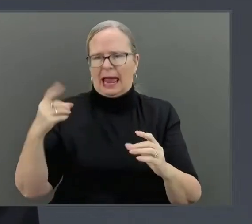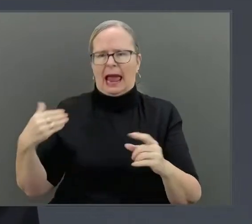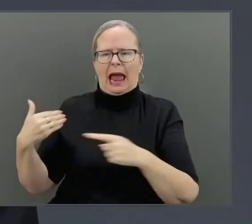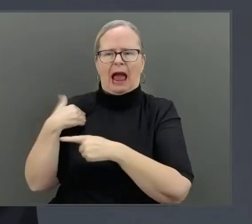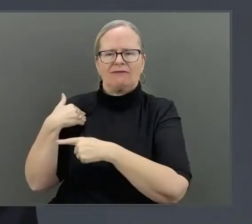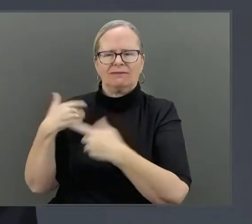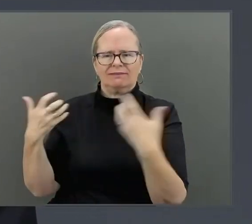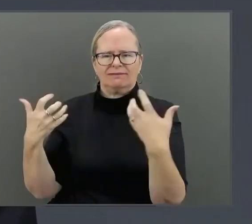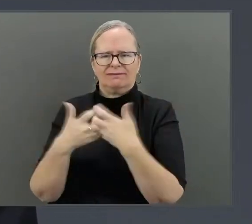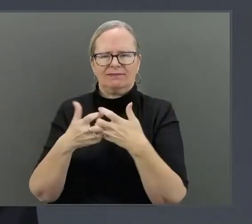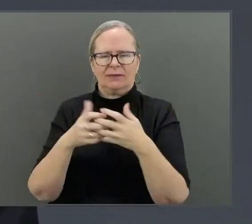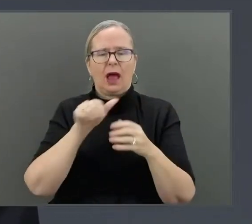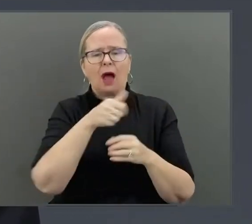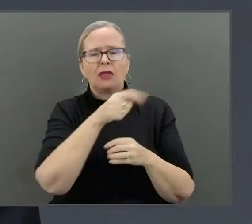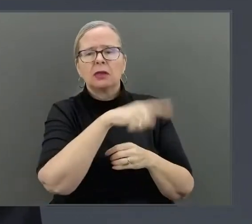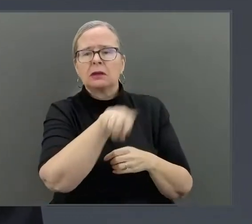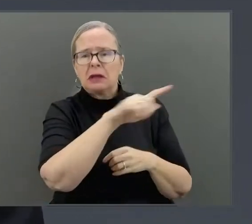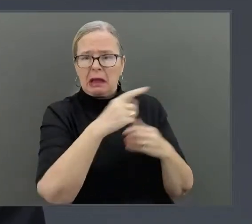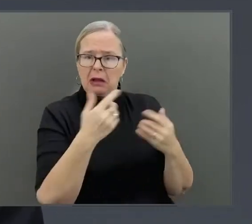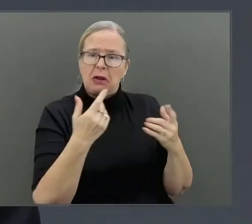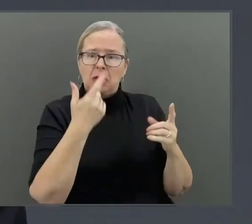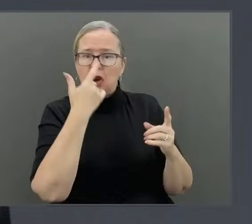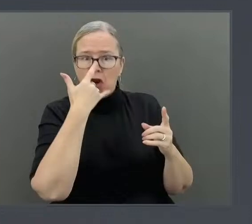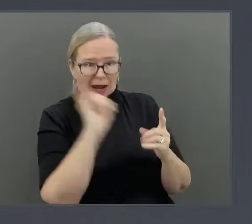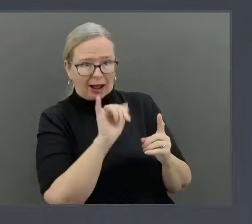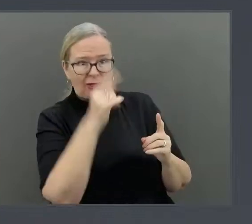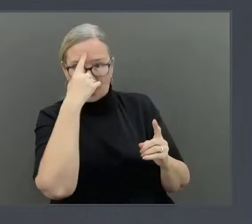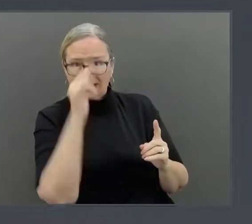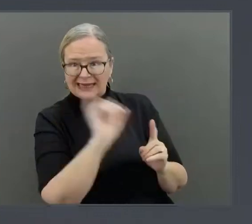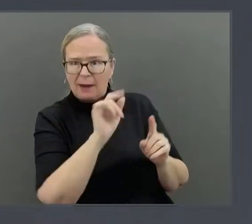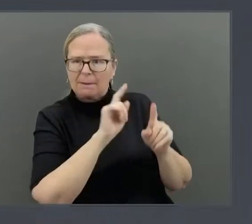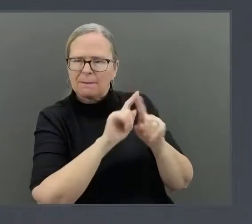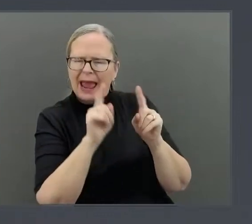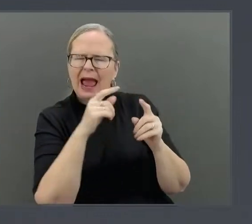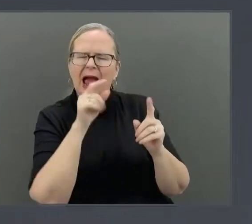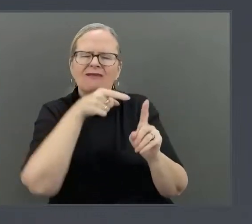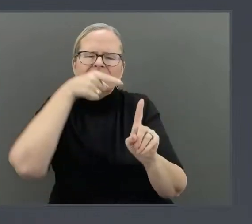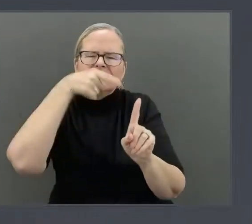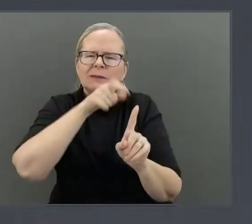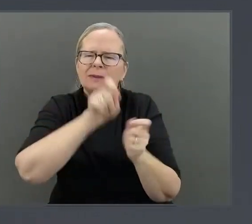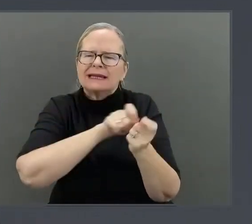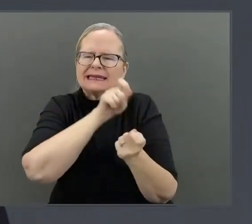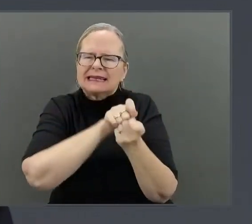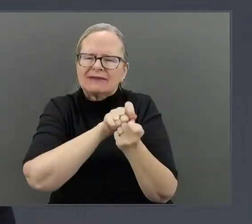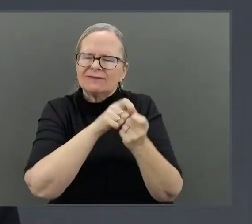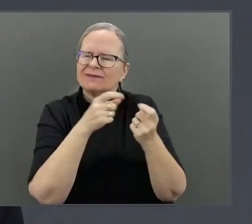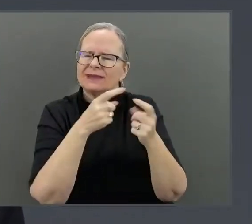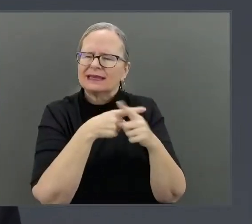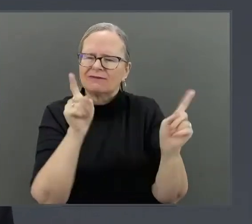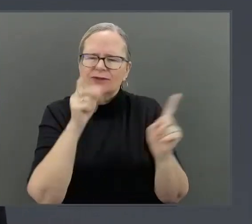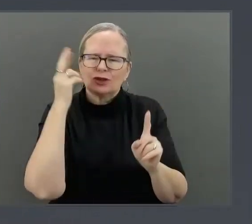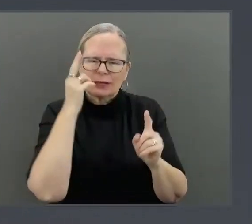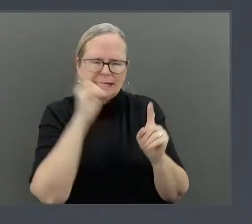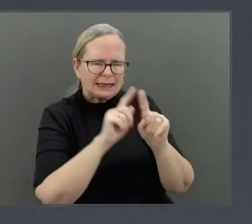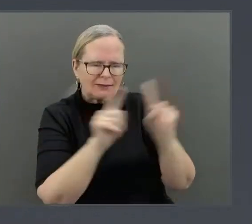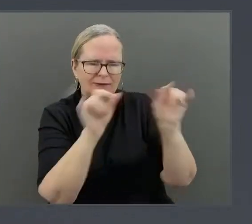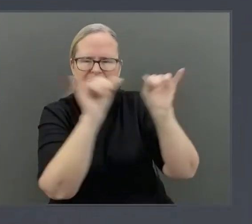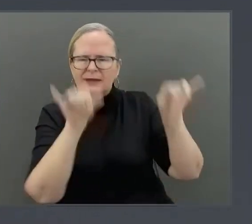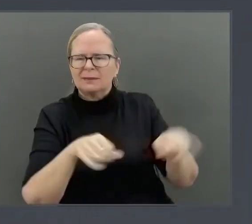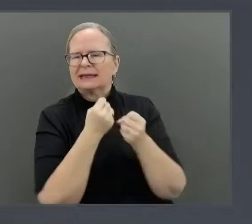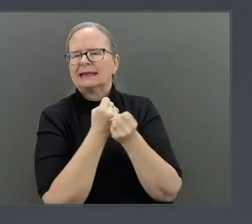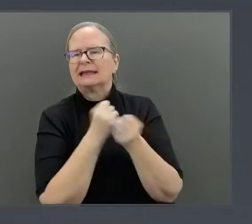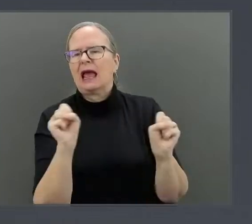our water system safety repair of the hot five hotspots is advancing quickly as we work as work